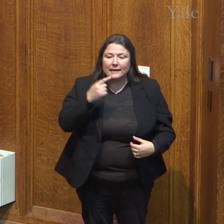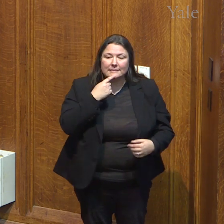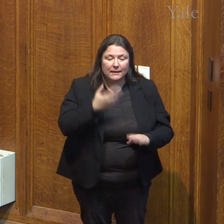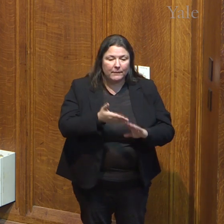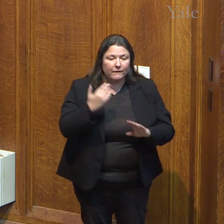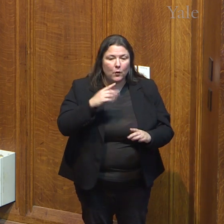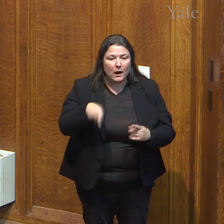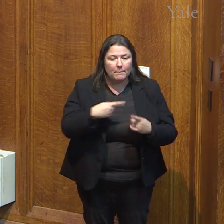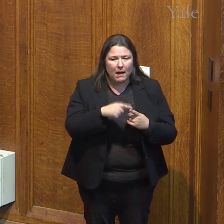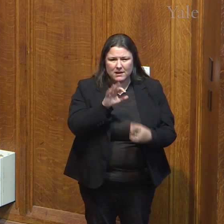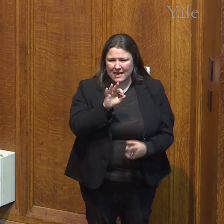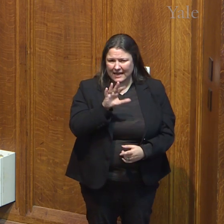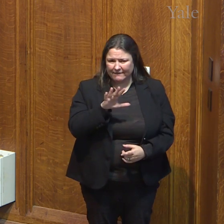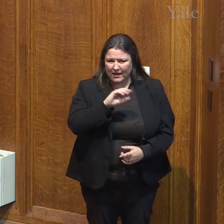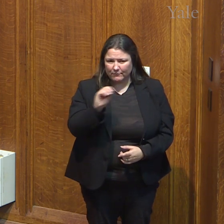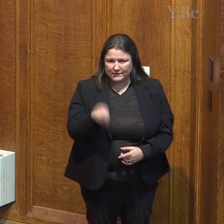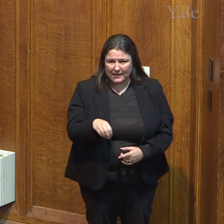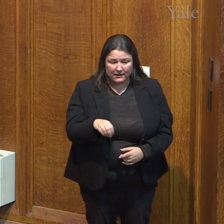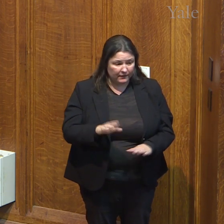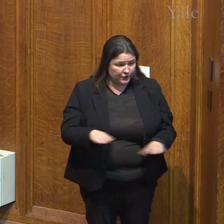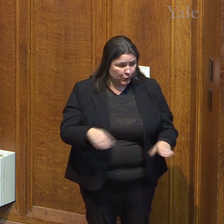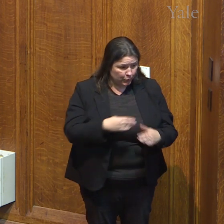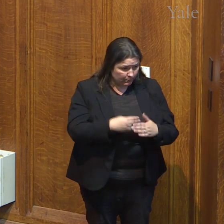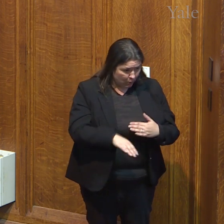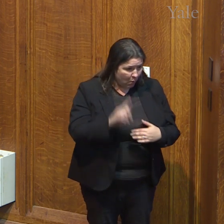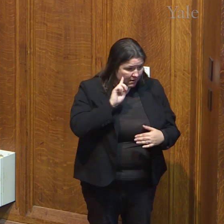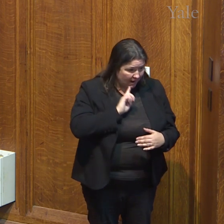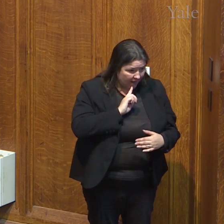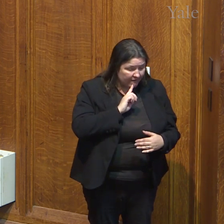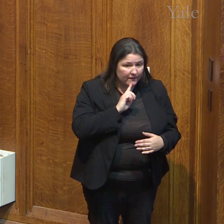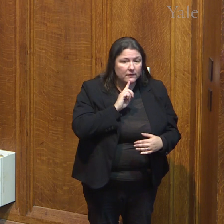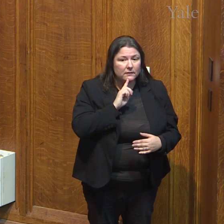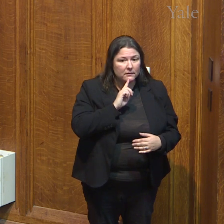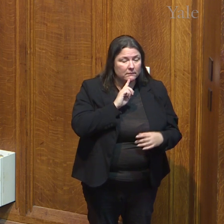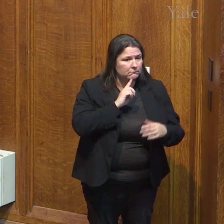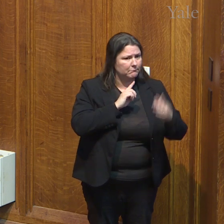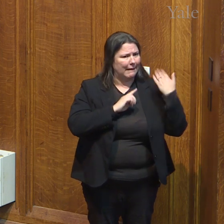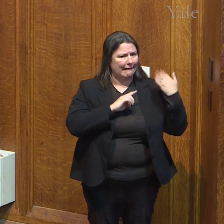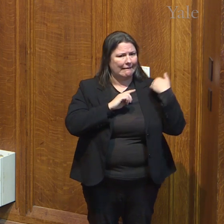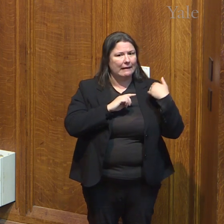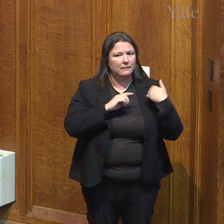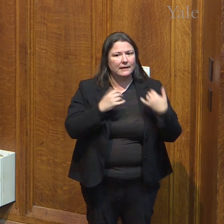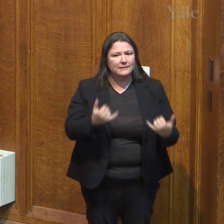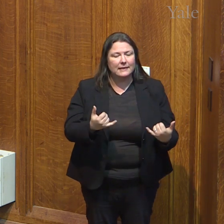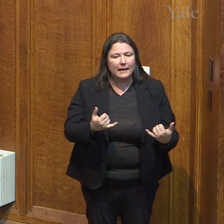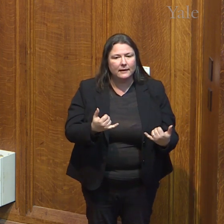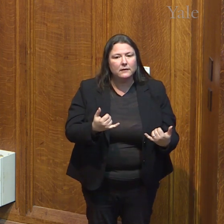about 95% of children born Deaf then and today are born of hearing parents.